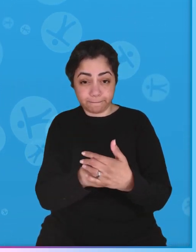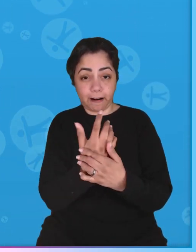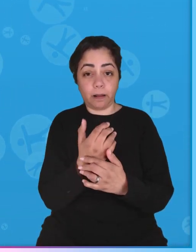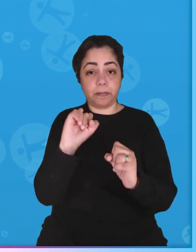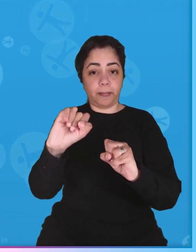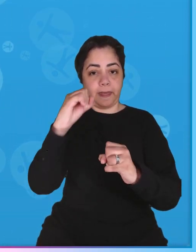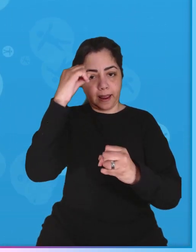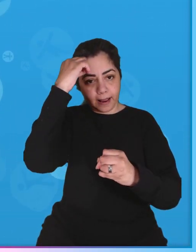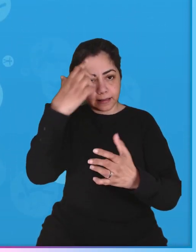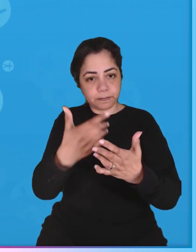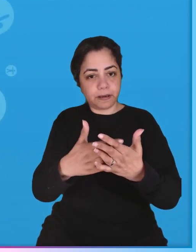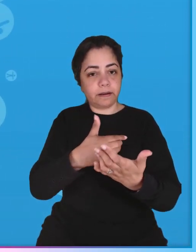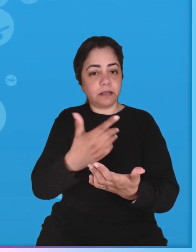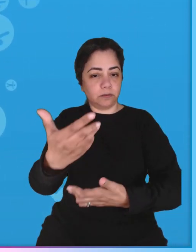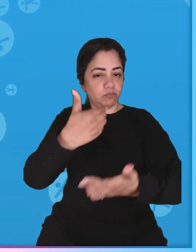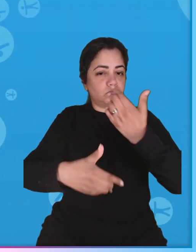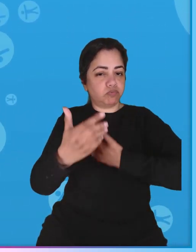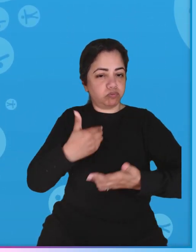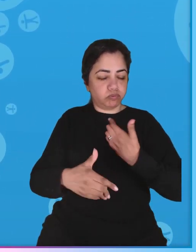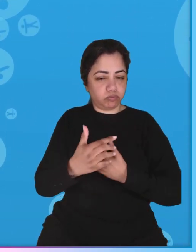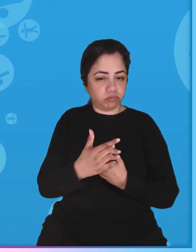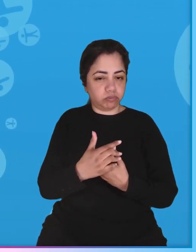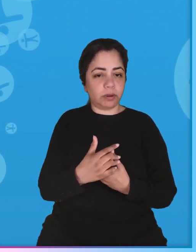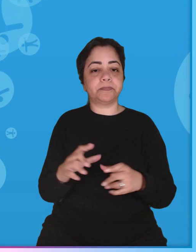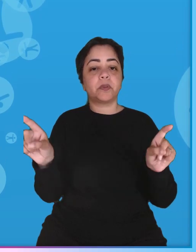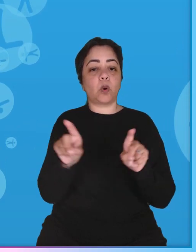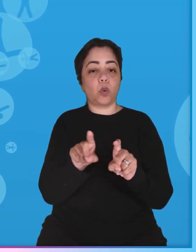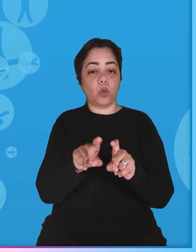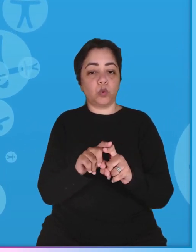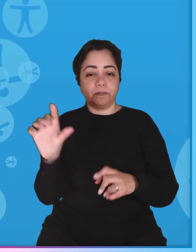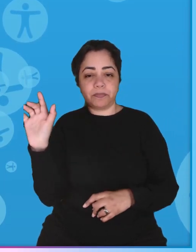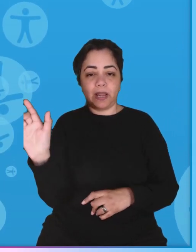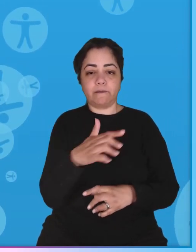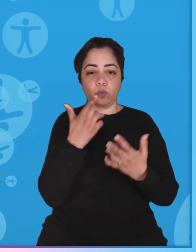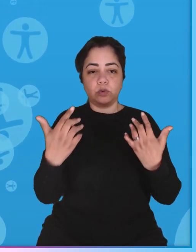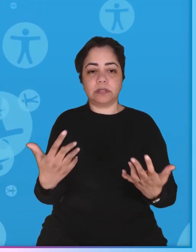the fight for improved accessibility seriously, every disabled gamer that's speaking out about